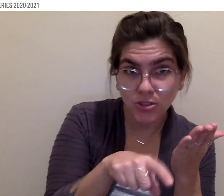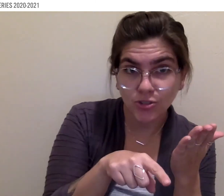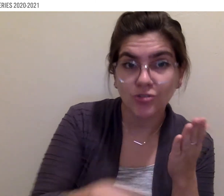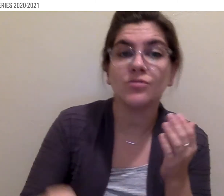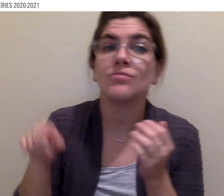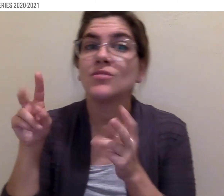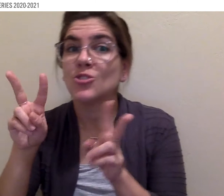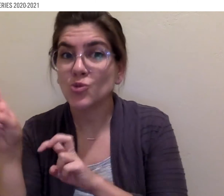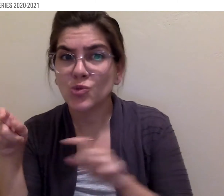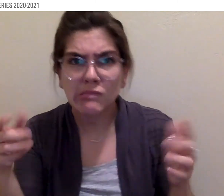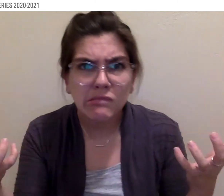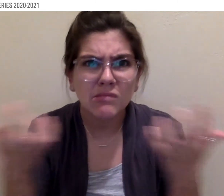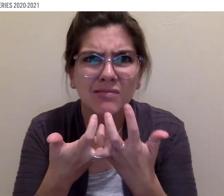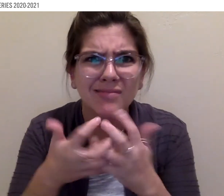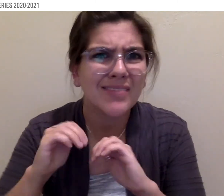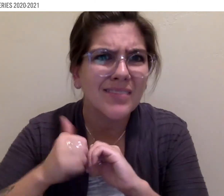and how does this research question fit in?